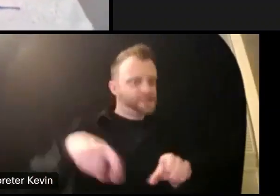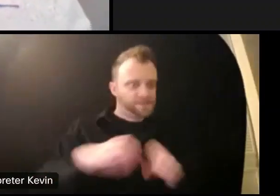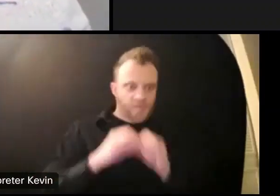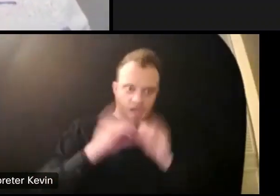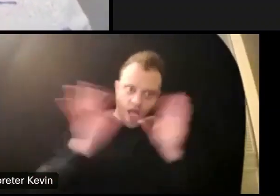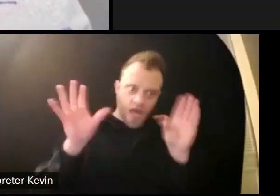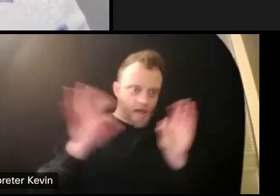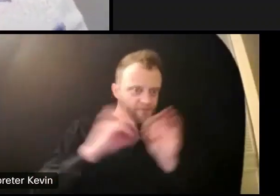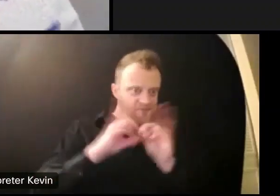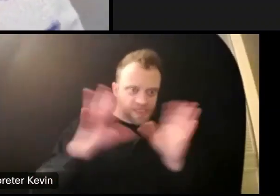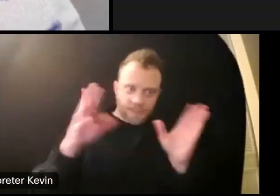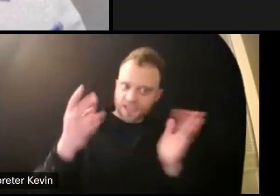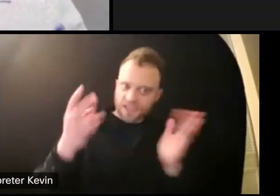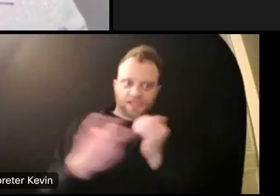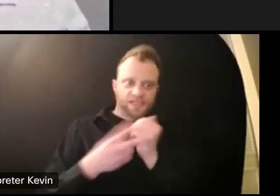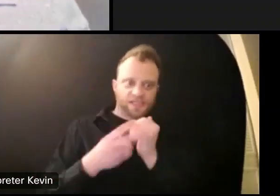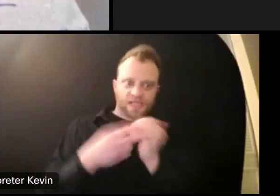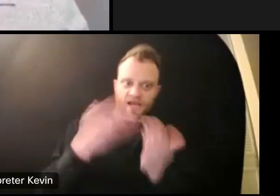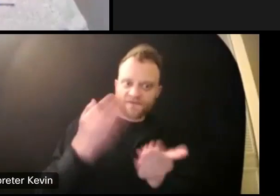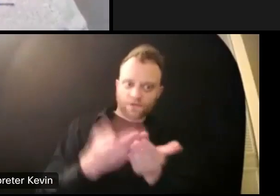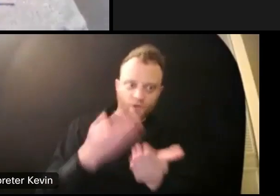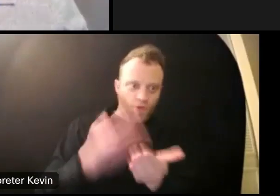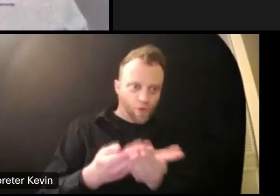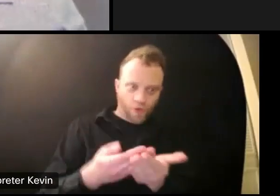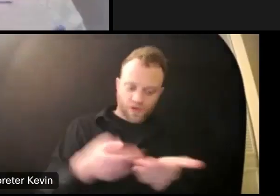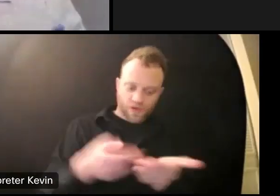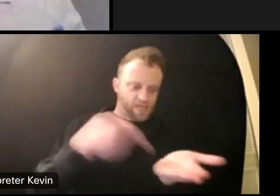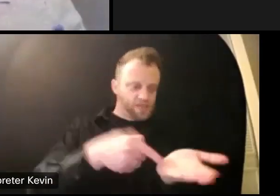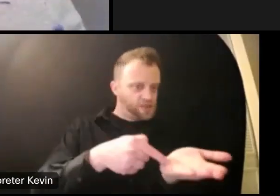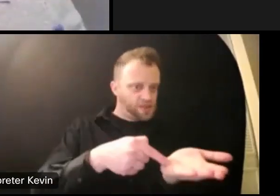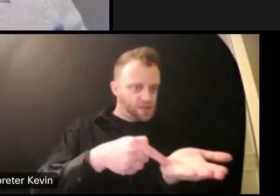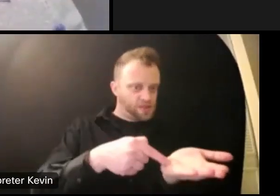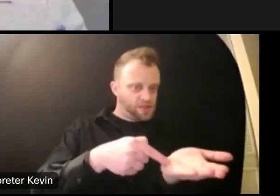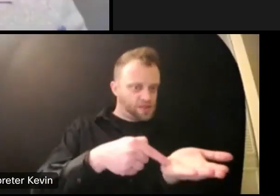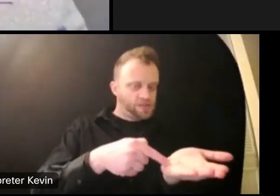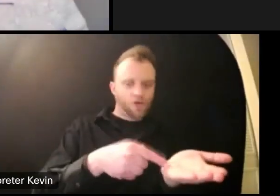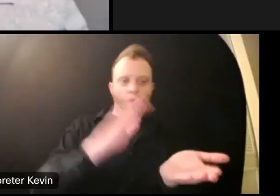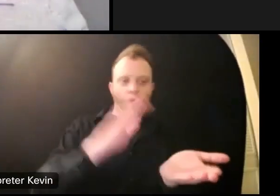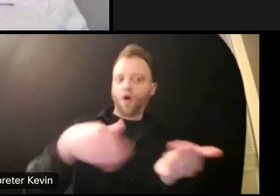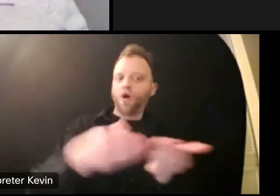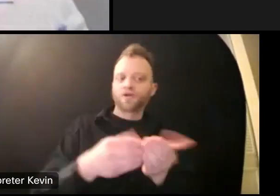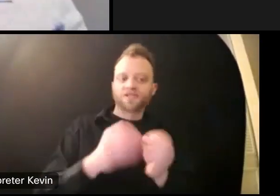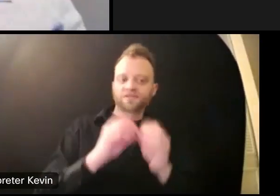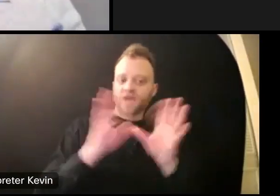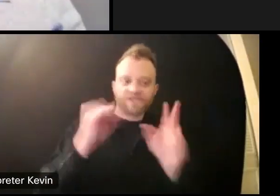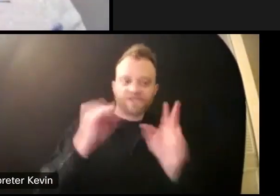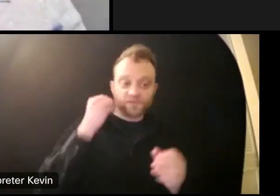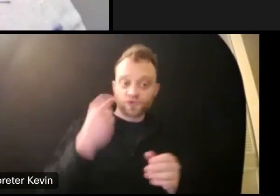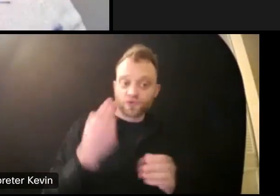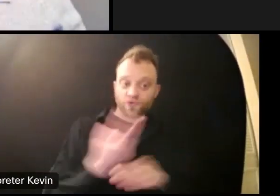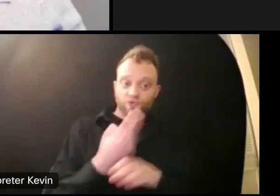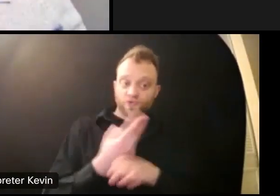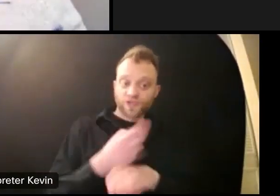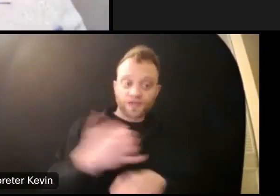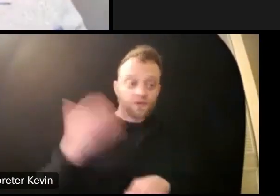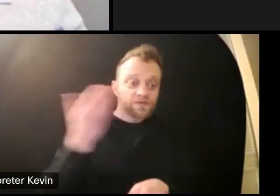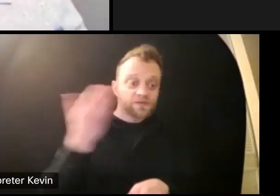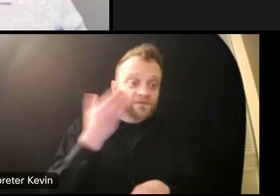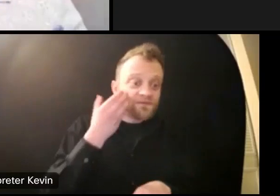which I think we all advocate do not ... try not to use your personal phone for any ANC matters.